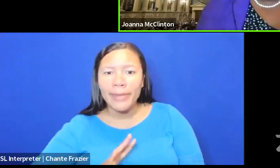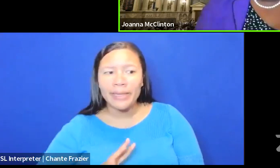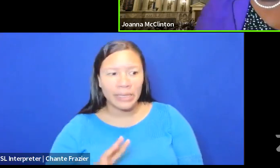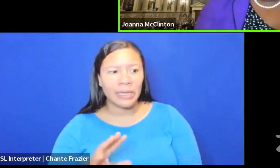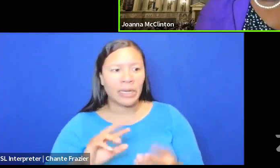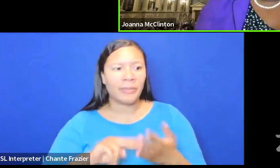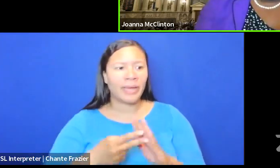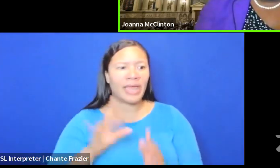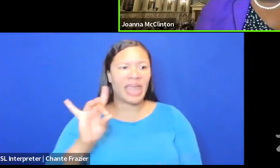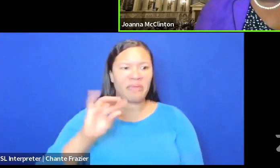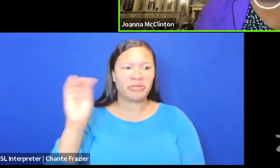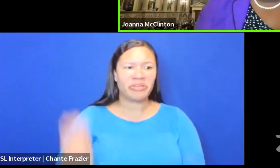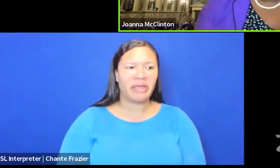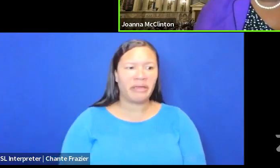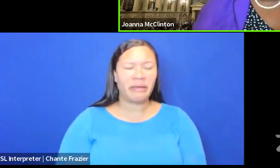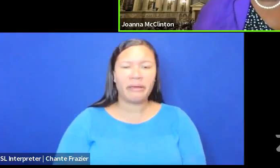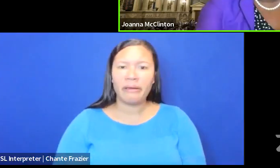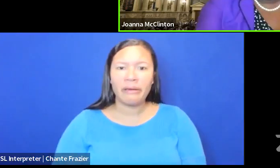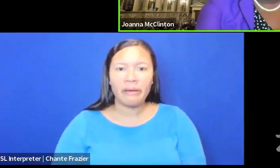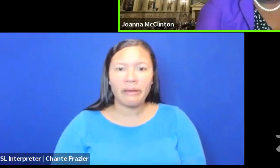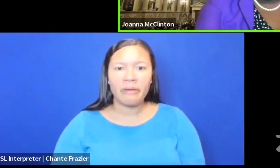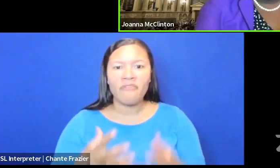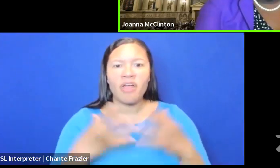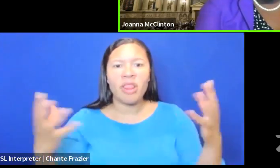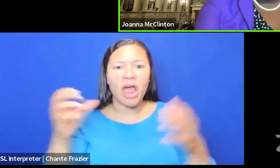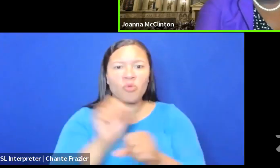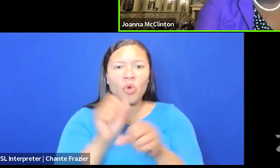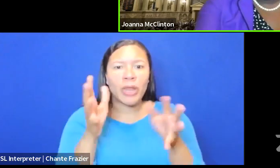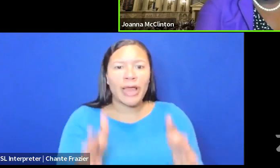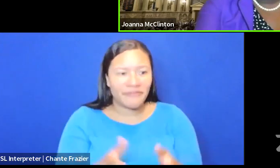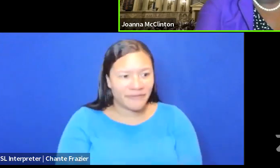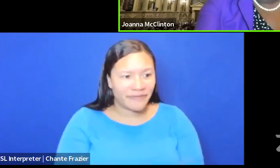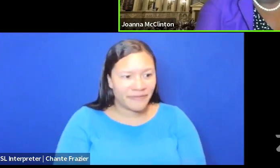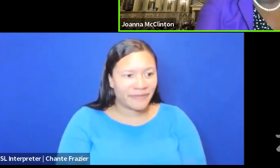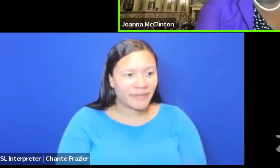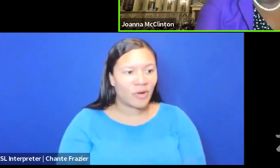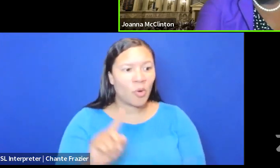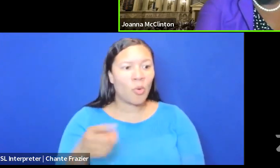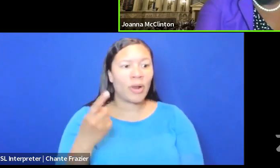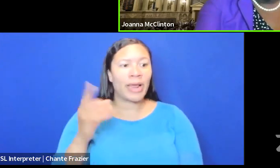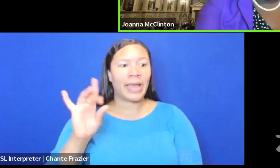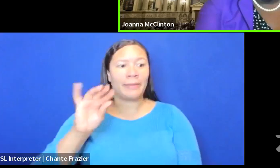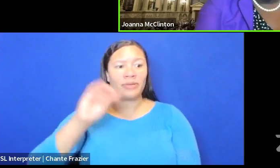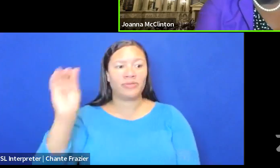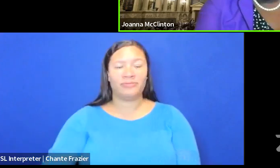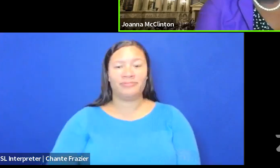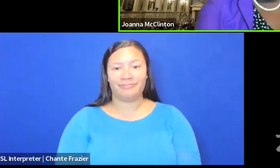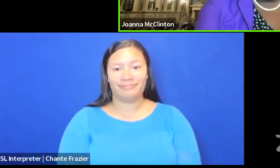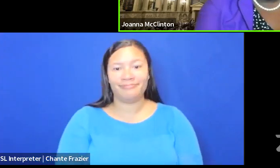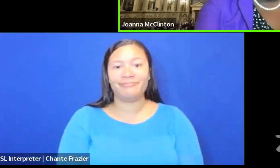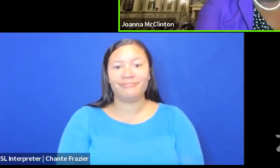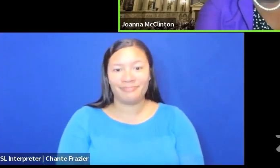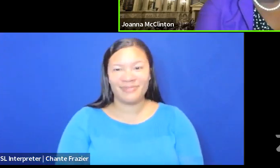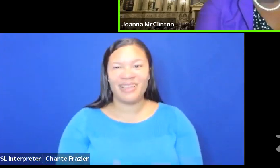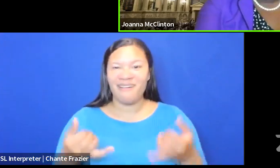time record 41, not 40%, for one